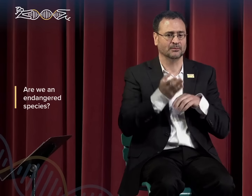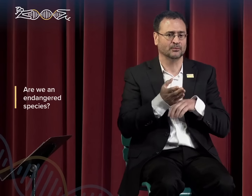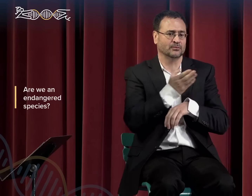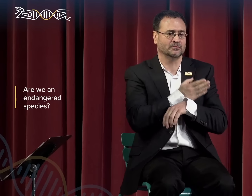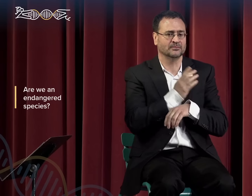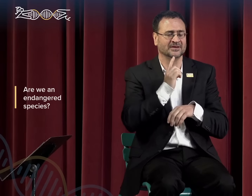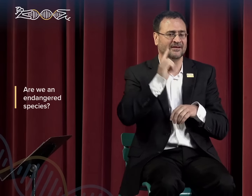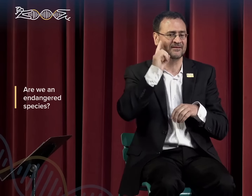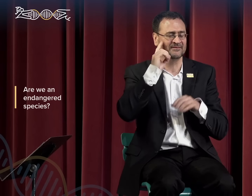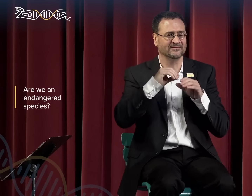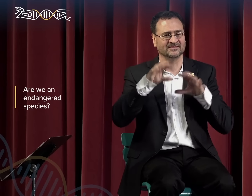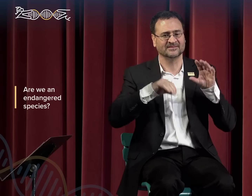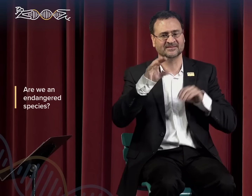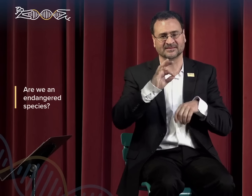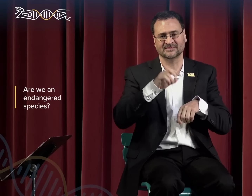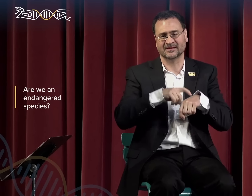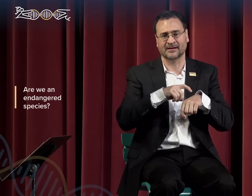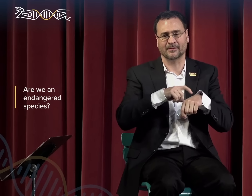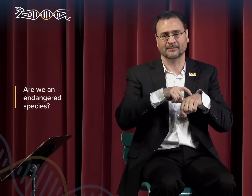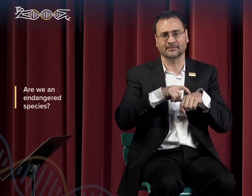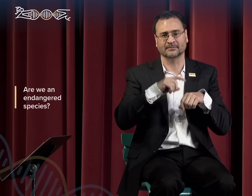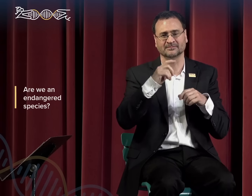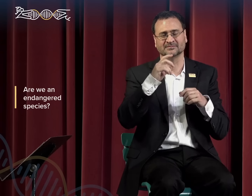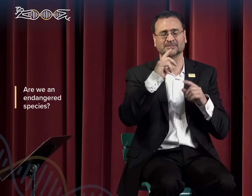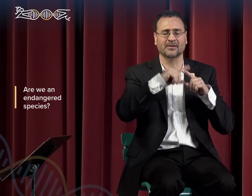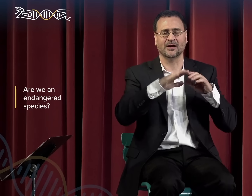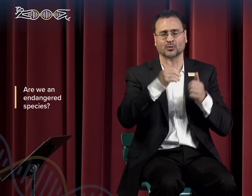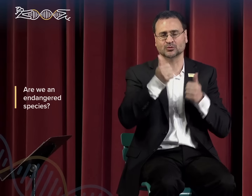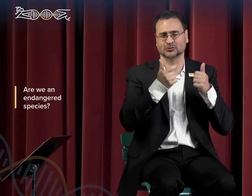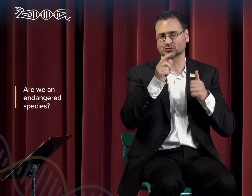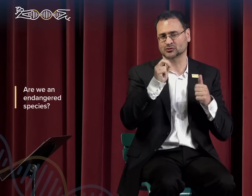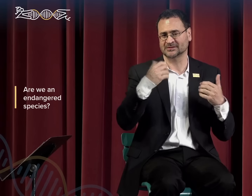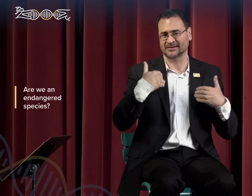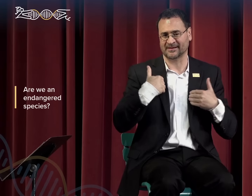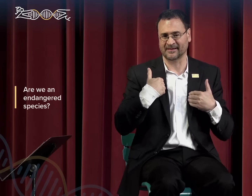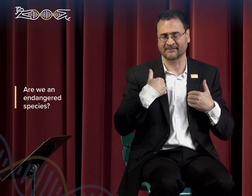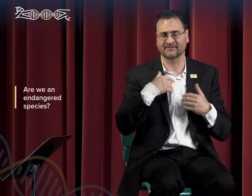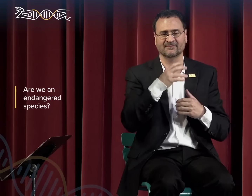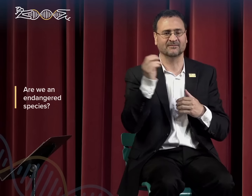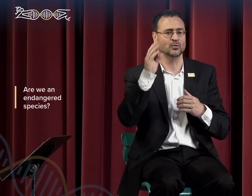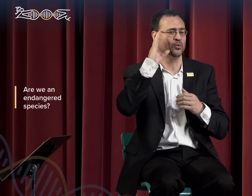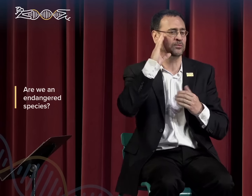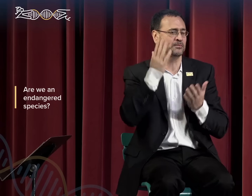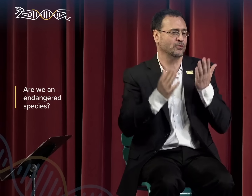we have to consider implications of gene therapys, they have about 50% success rate